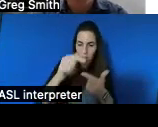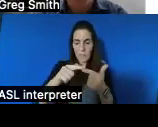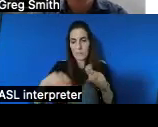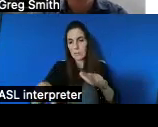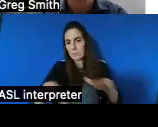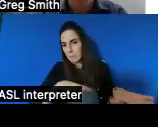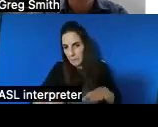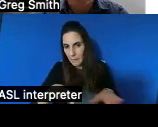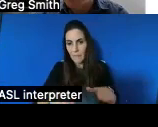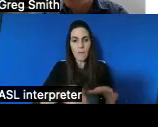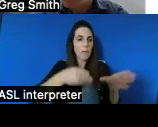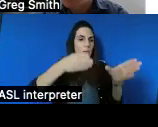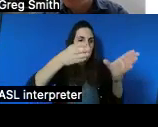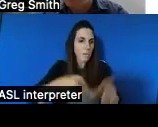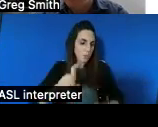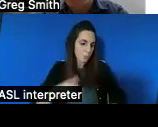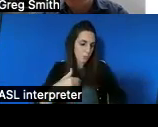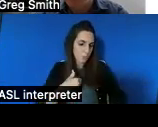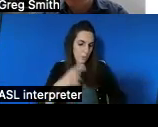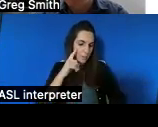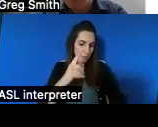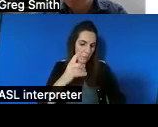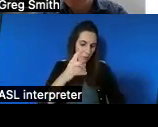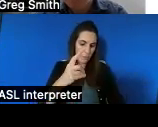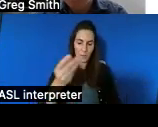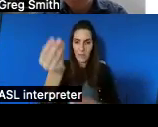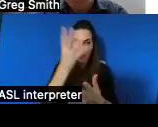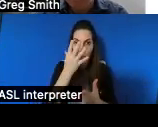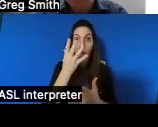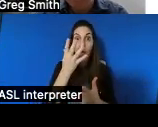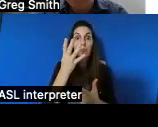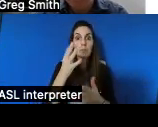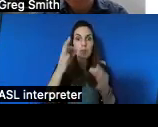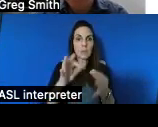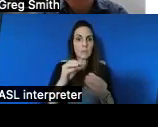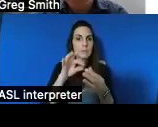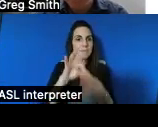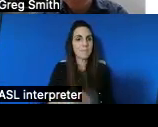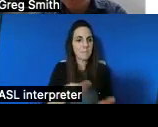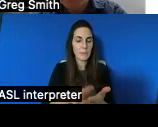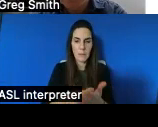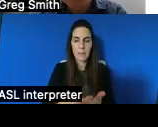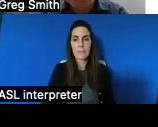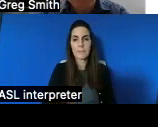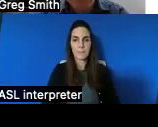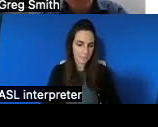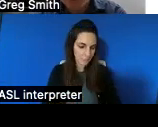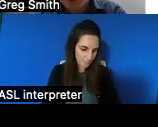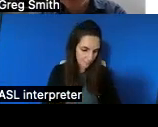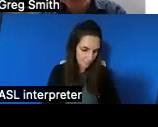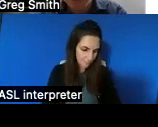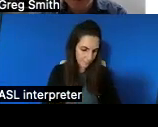have to make informed decisions regarding money uh and it's U there's good research out there